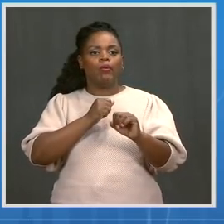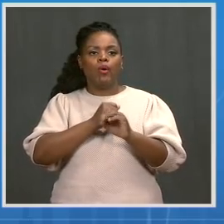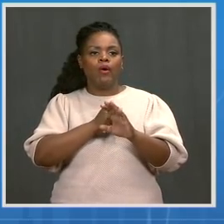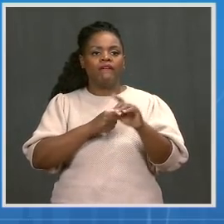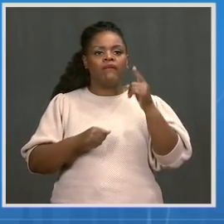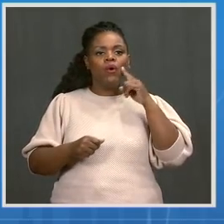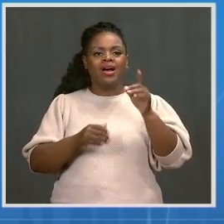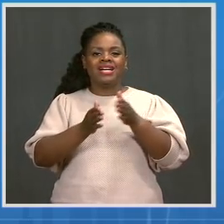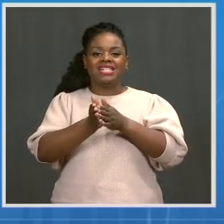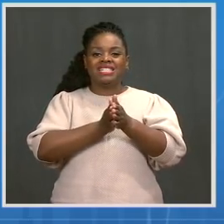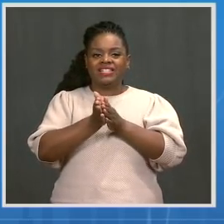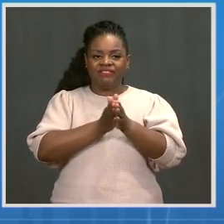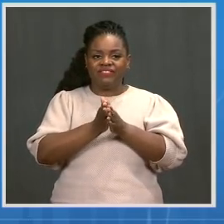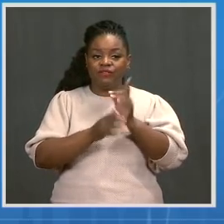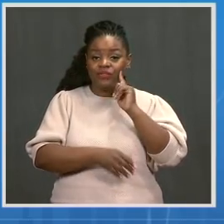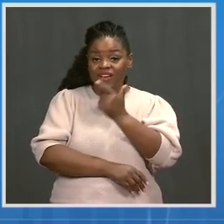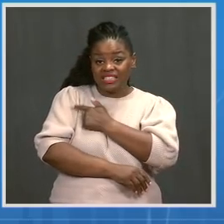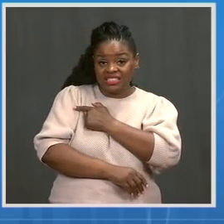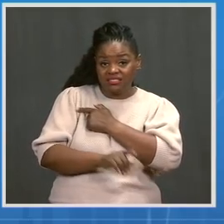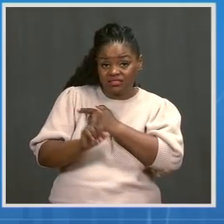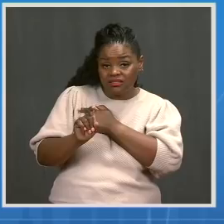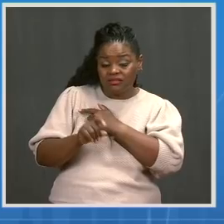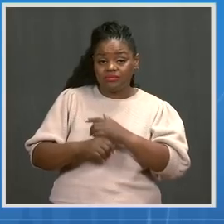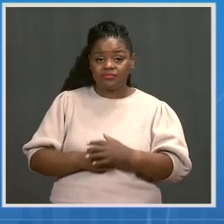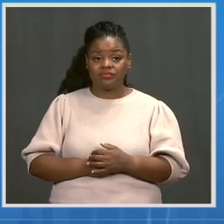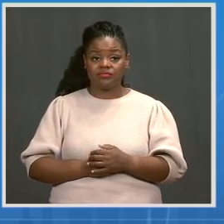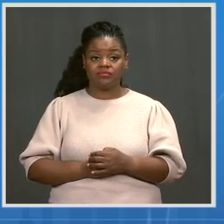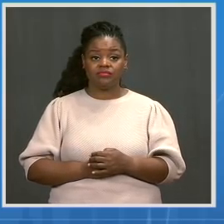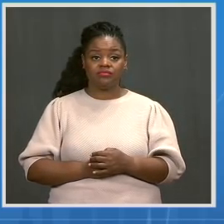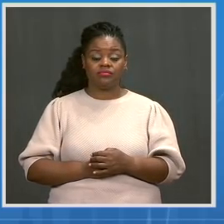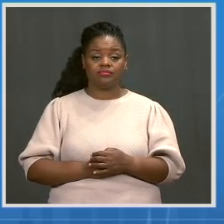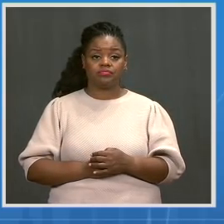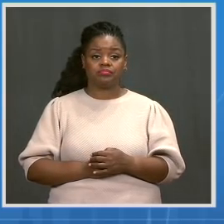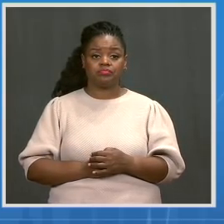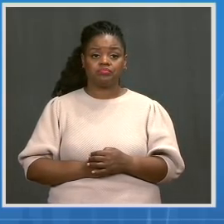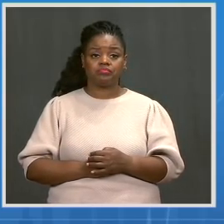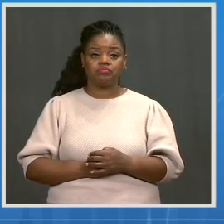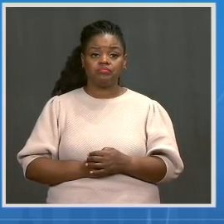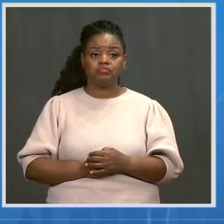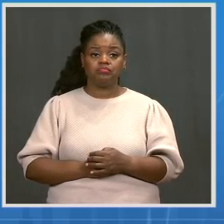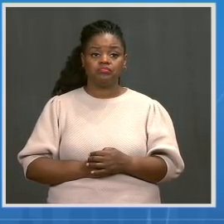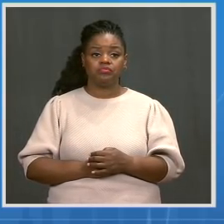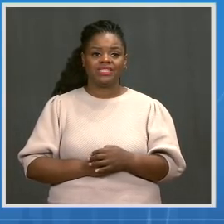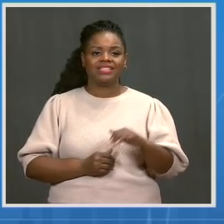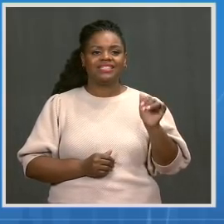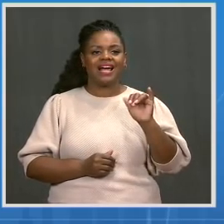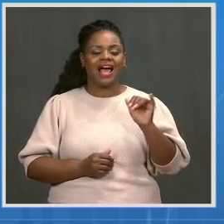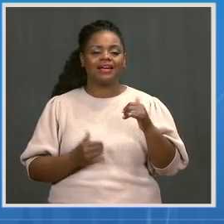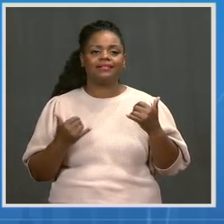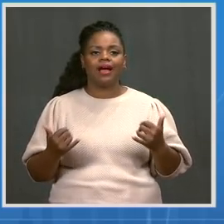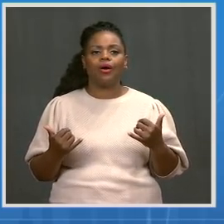you know, you're throwing a lot of, you know -- million -- you know, the chance of winning the lottery at folks, and they're still not getting vaccinated. Is that all going to go away and --